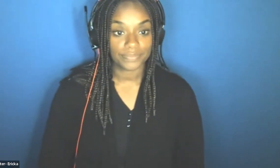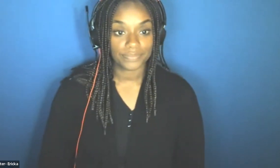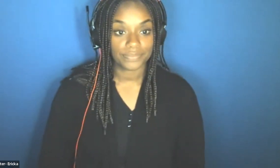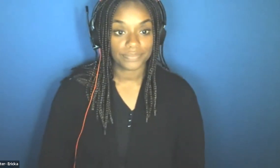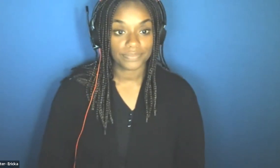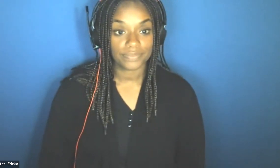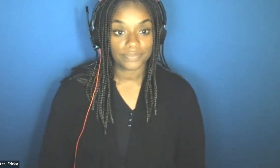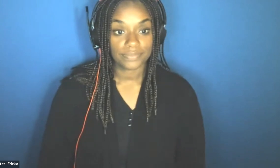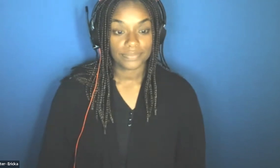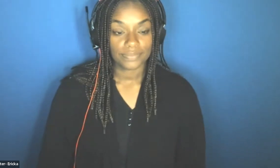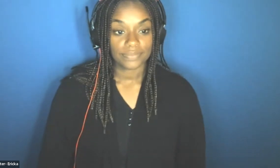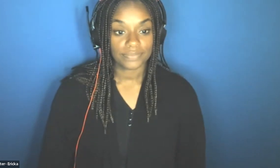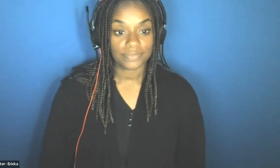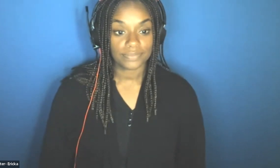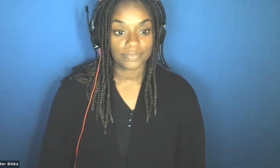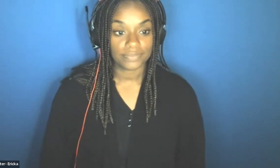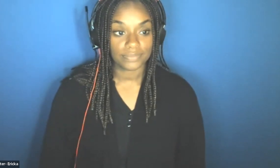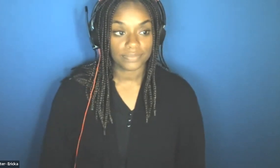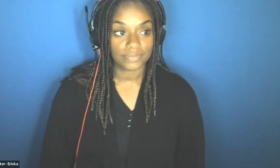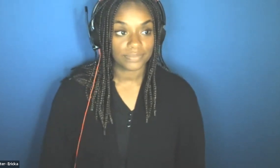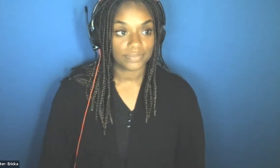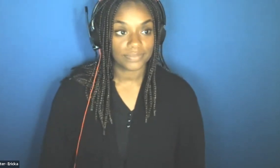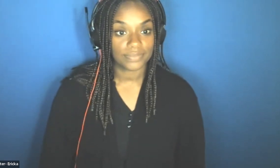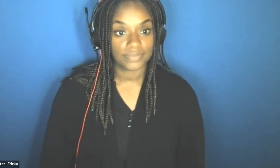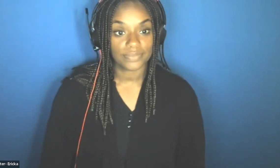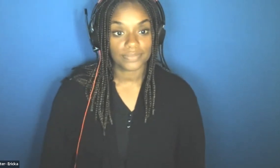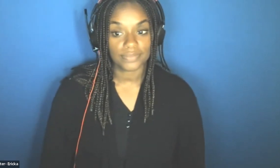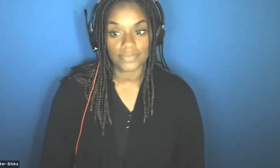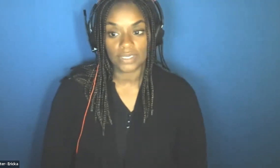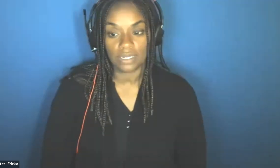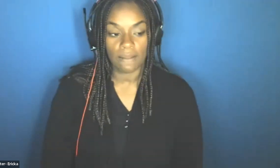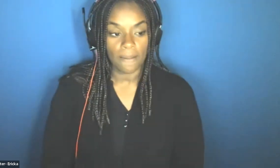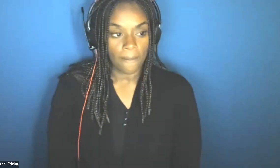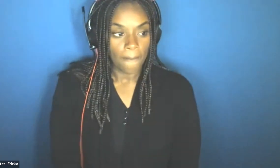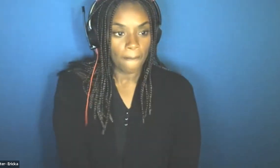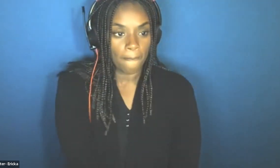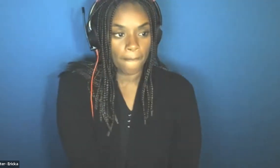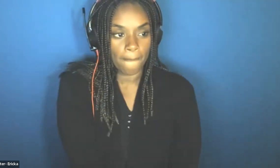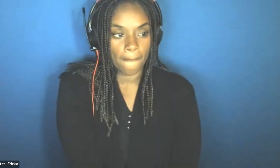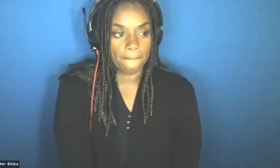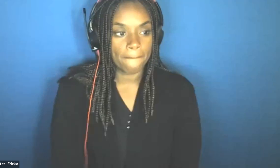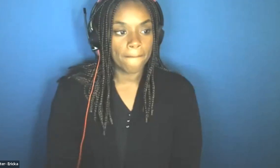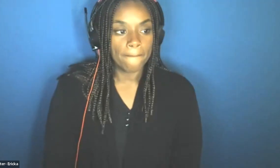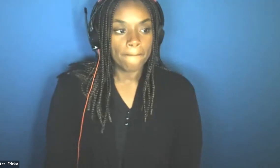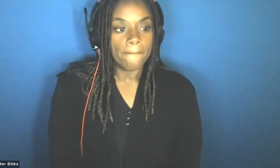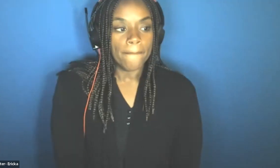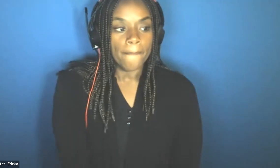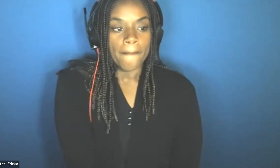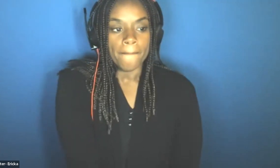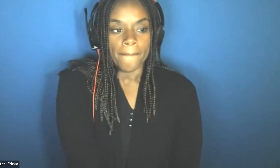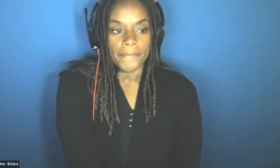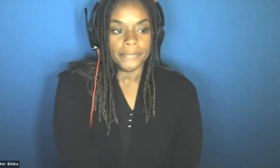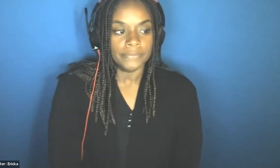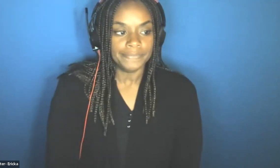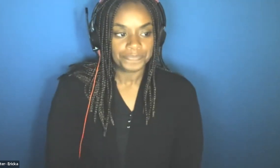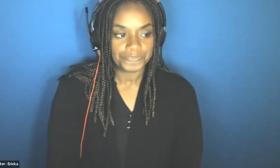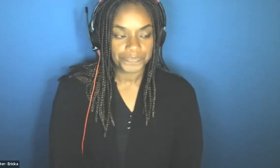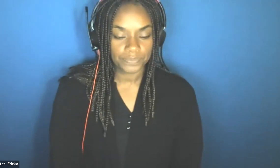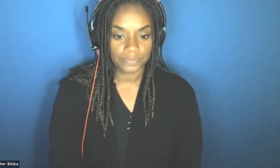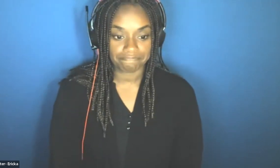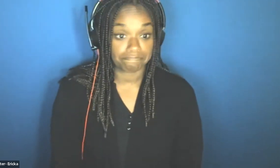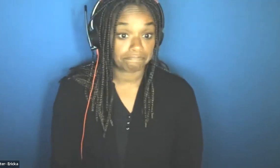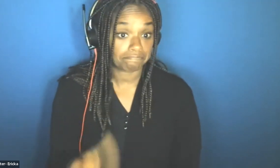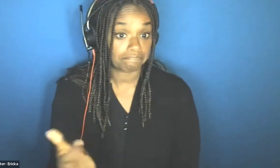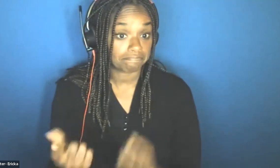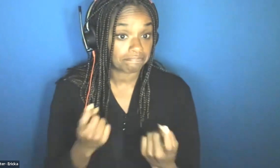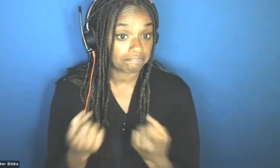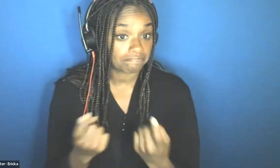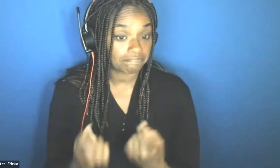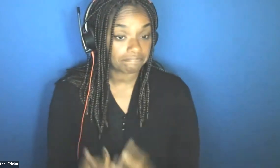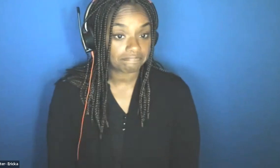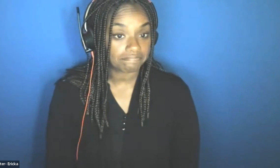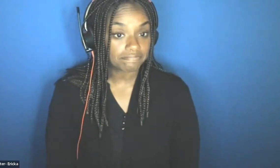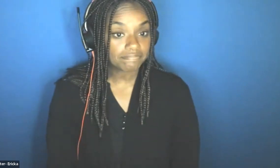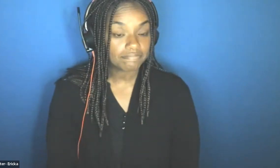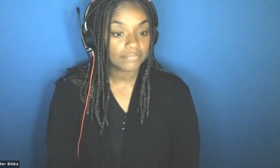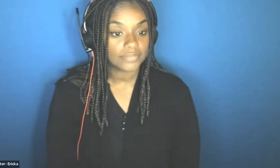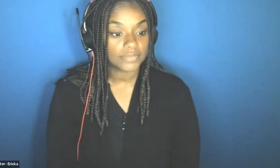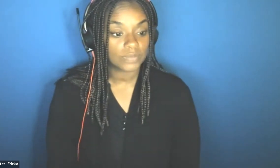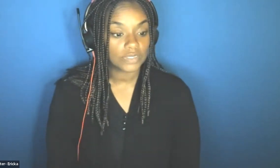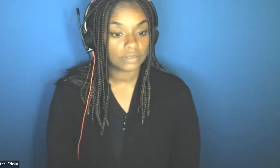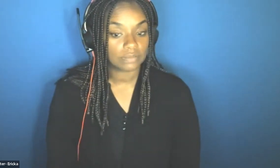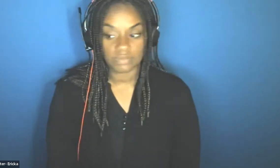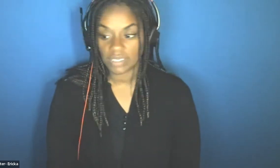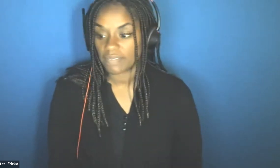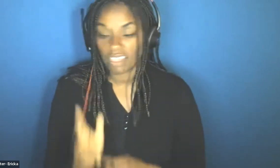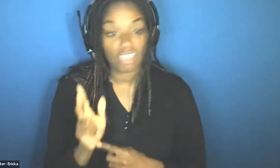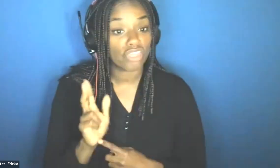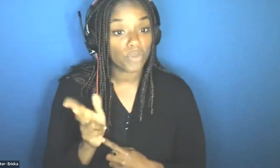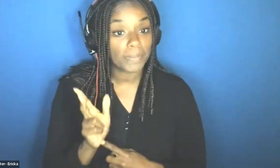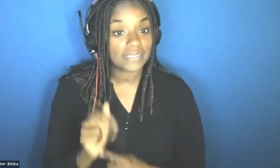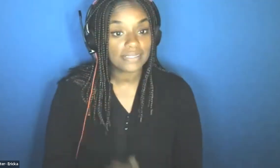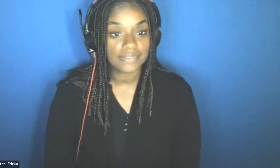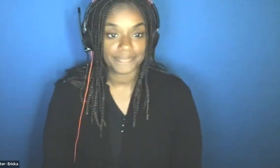Again, without any clear guidance from Congress on, you know, national marijuana policy or law, it -- all that we can rely on is the -- you know, the fact that the controlled substance Act still considers marijuana a schedule I narcotic.